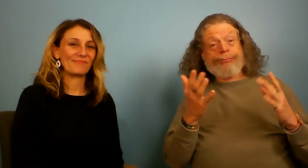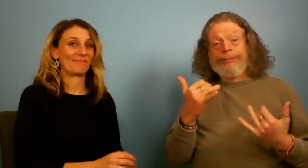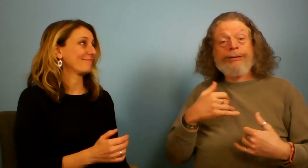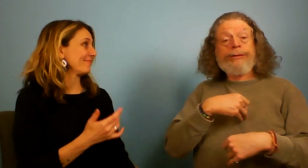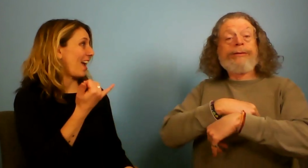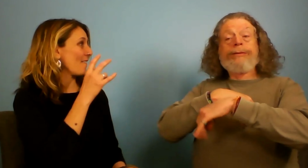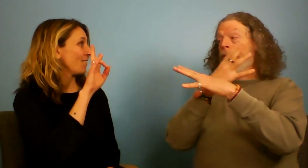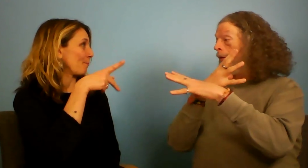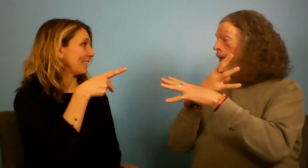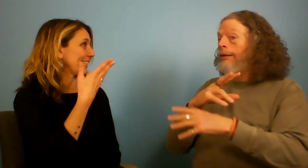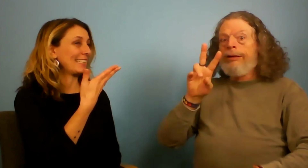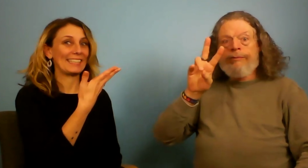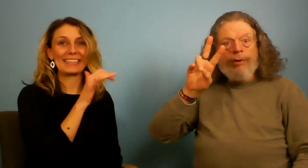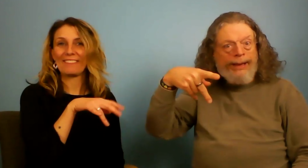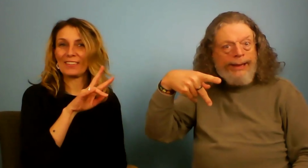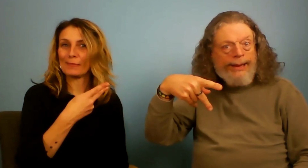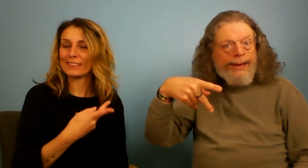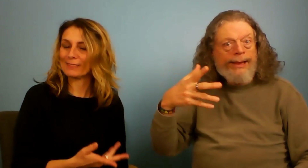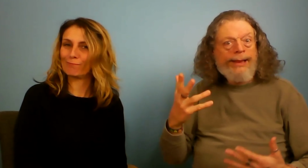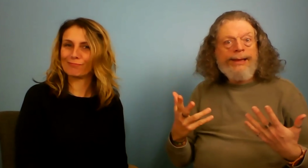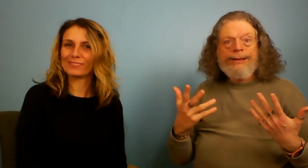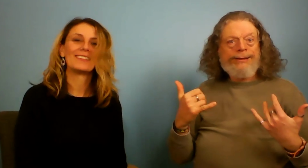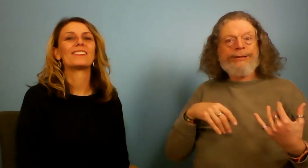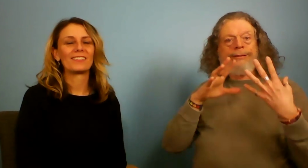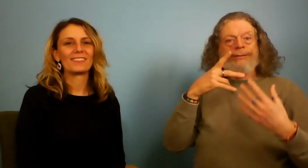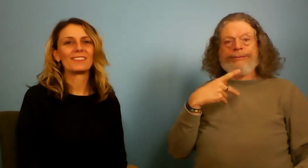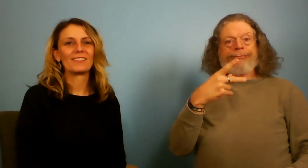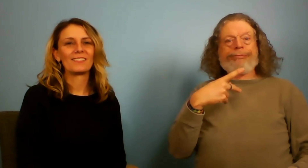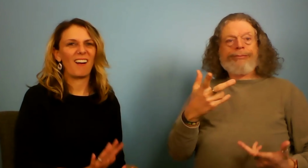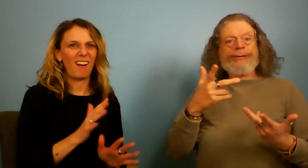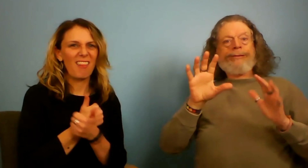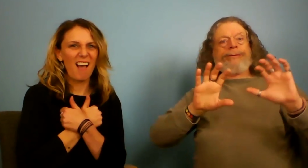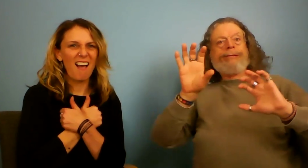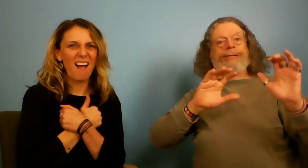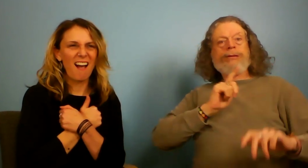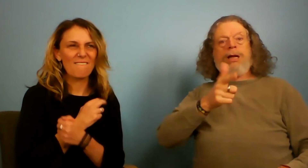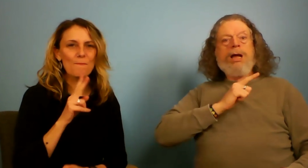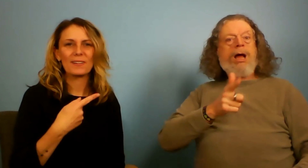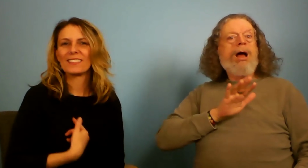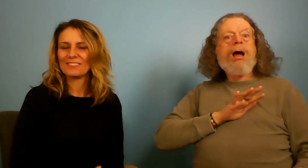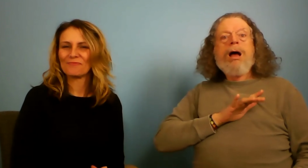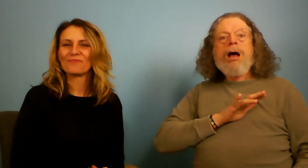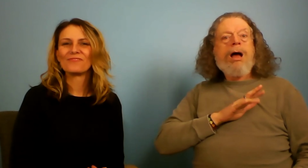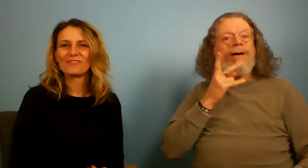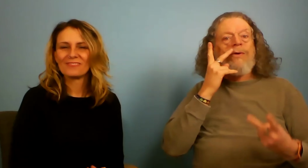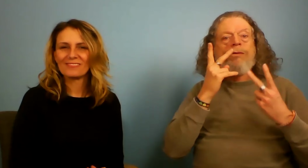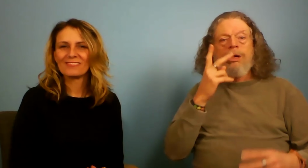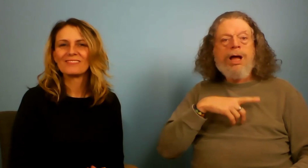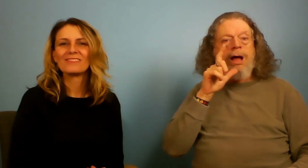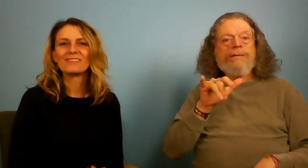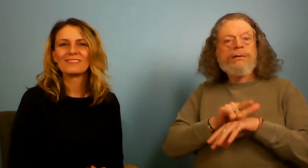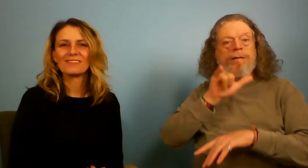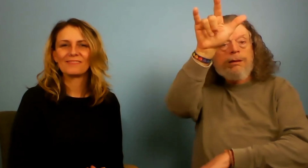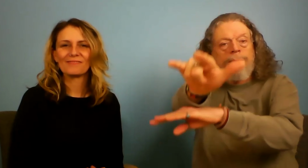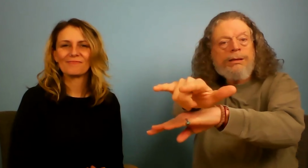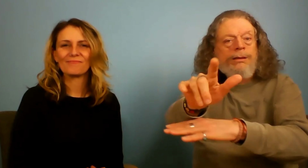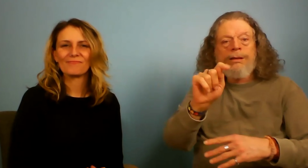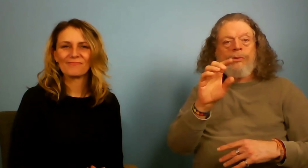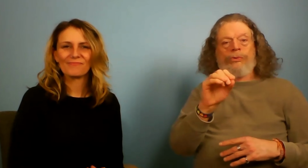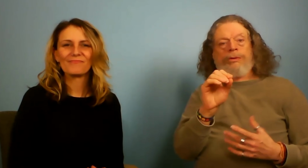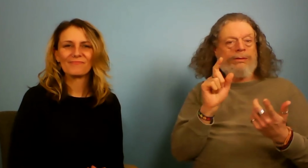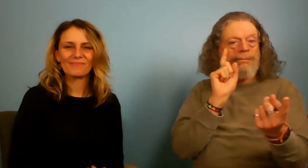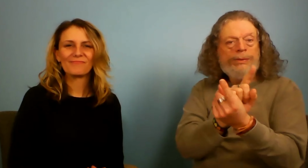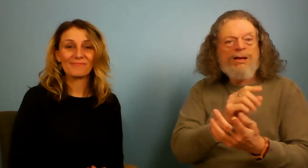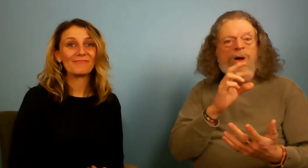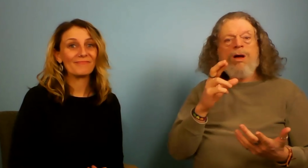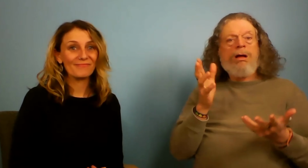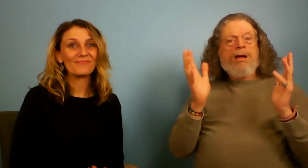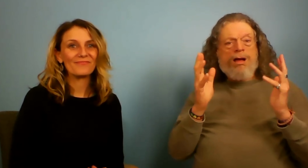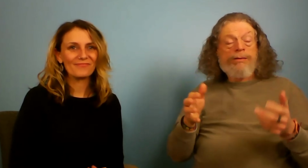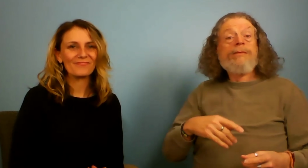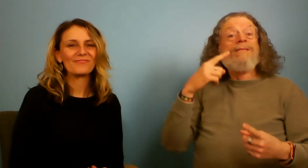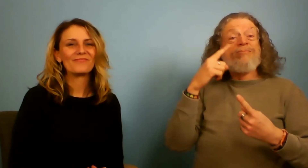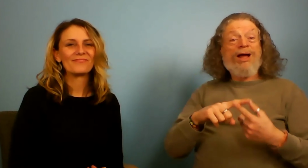video...Videophones...VP's! We can chat in ASL and see each other... it's visual! I don't have to fly to see you, I can see you on video!